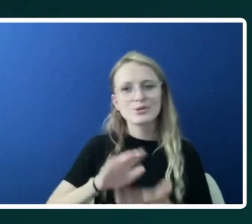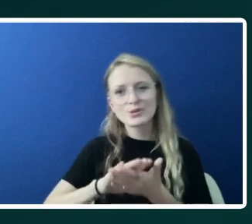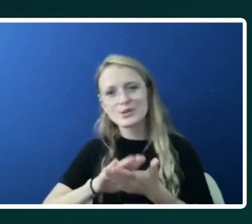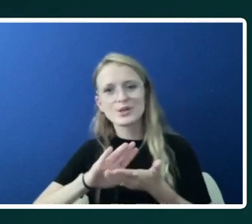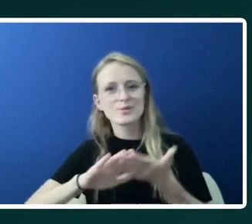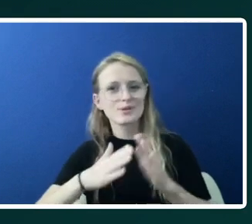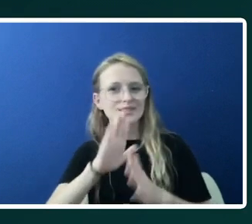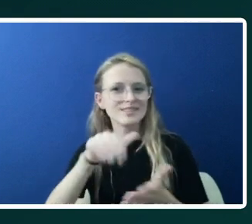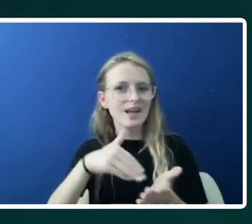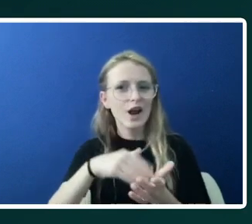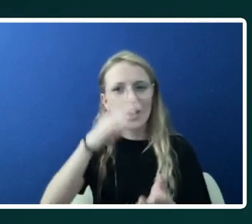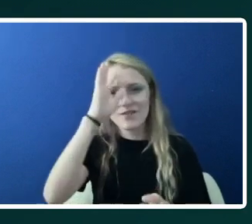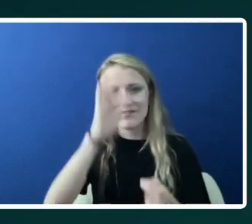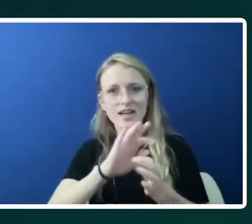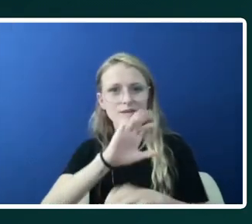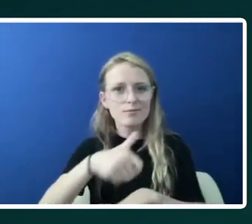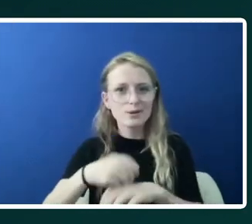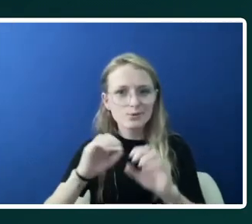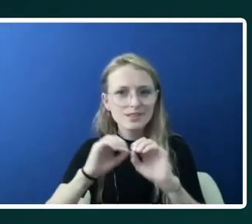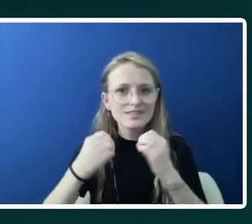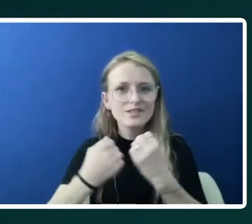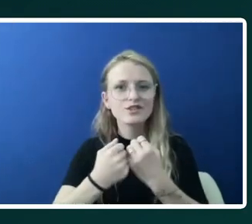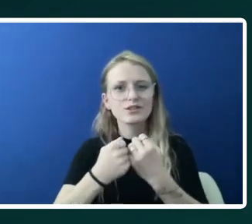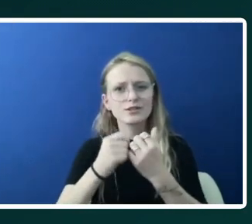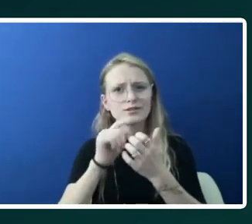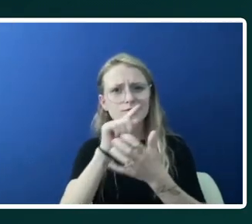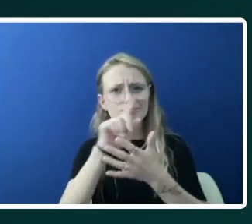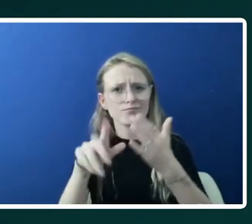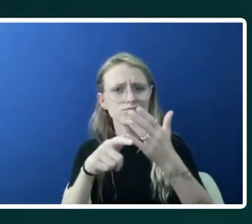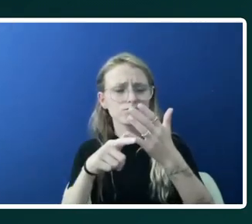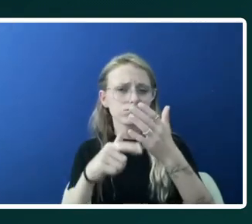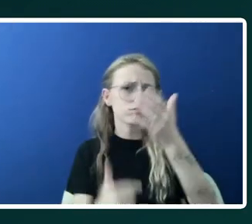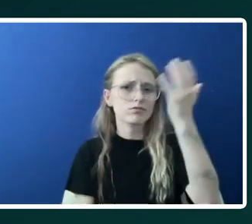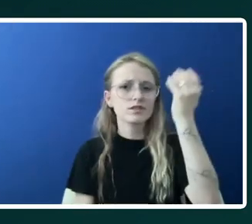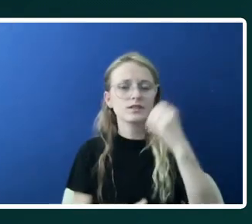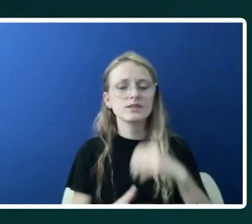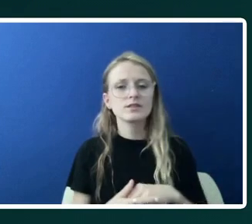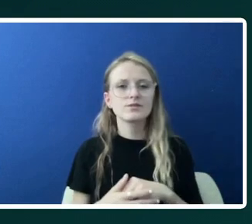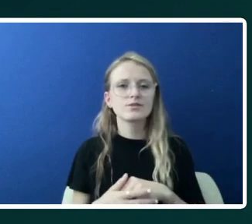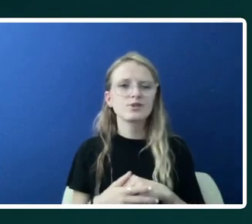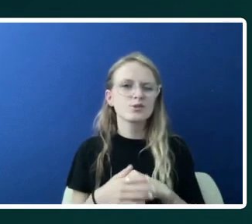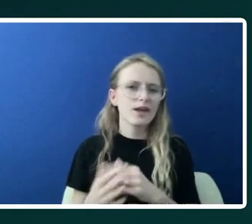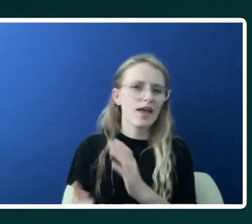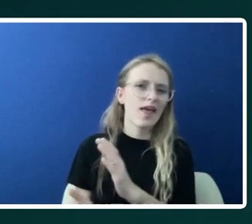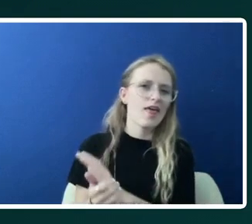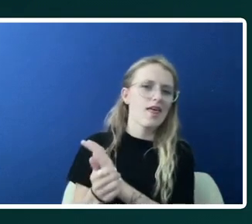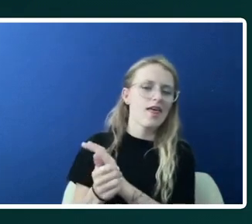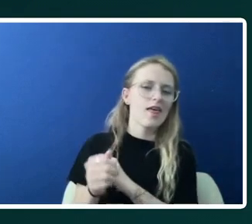organizations. And to piggyback on what Micheline was saying, some of those organizations